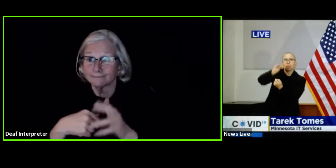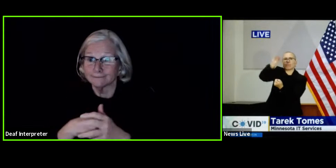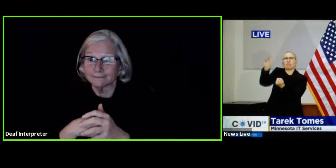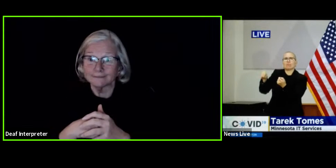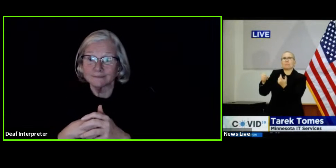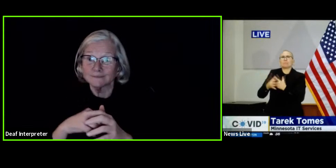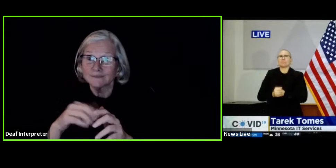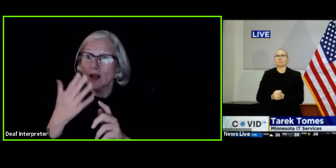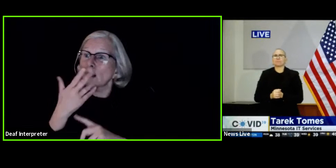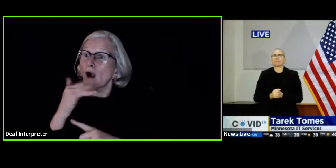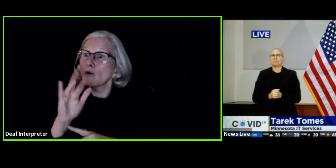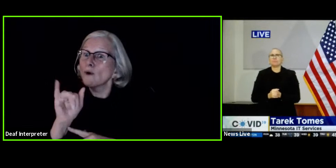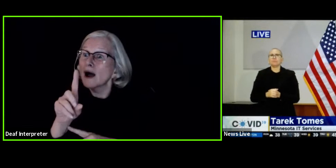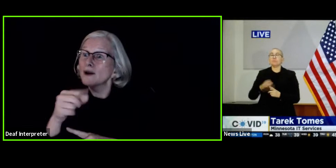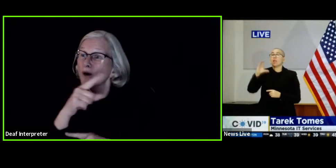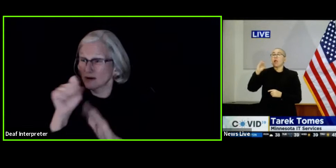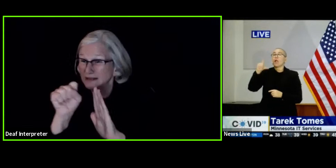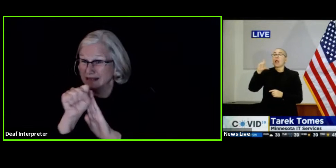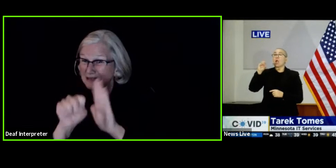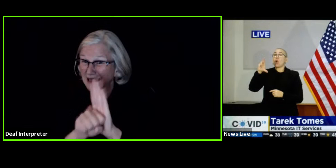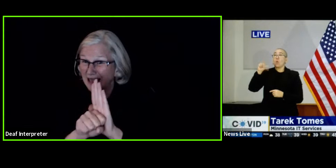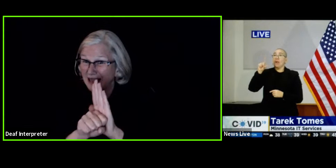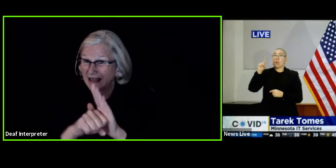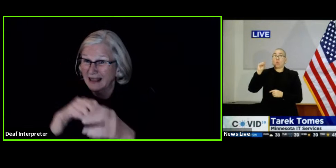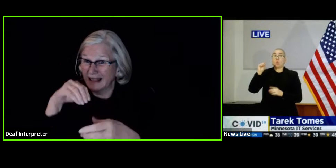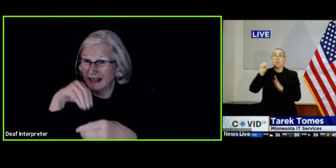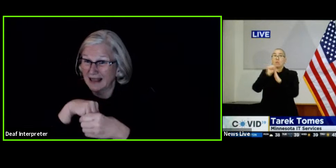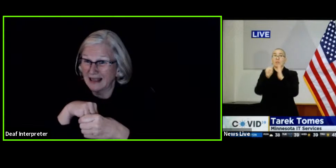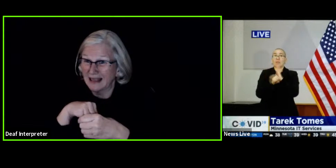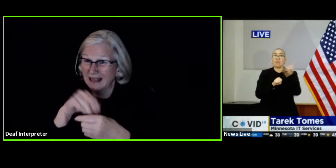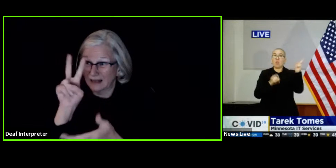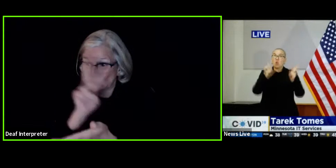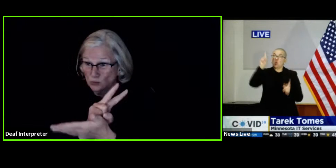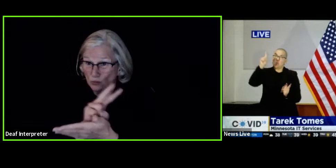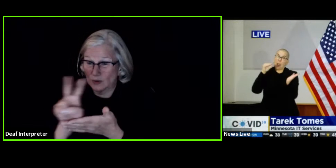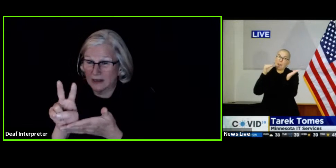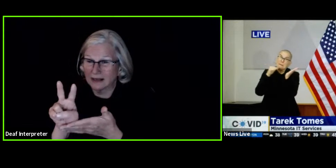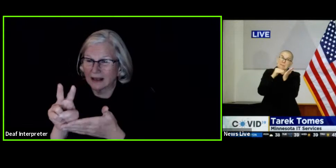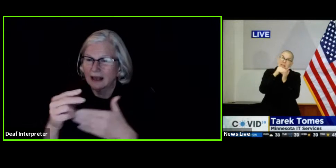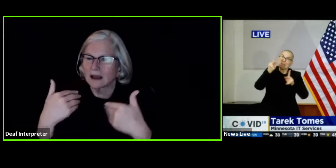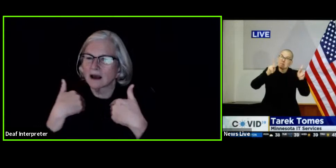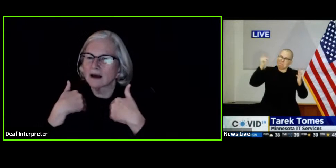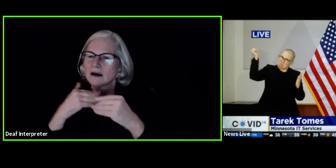THE FIRST TWO WEEKS. AND I CERTAINLY, YOU KNOW, THINK THAT IN MINNESOTA, WE'RE VERY DIFFERENT.